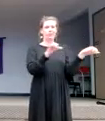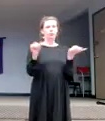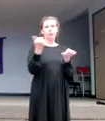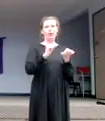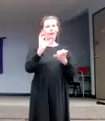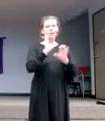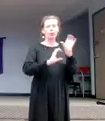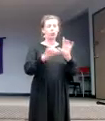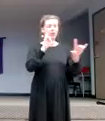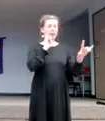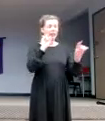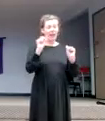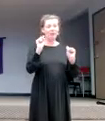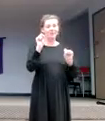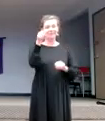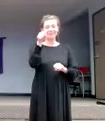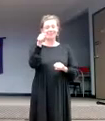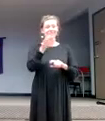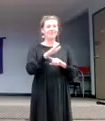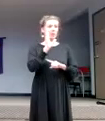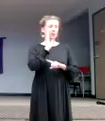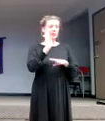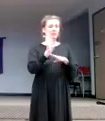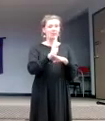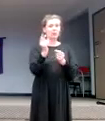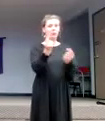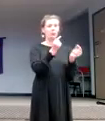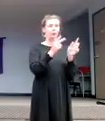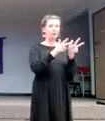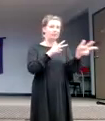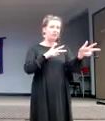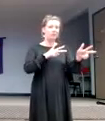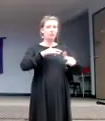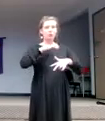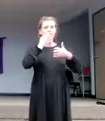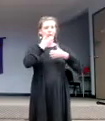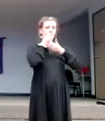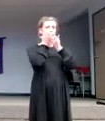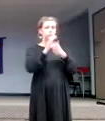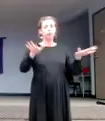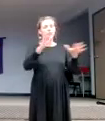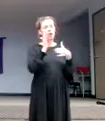to be loud at times. It's going to be busy. It's going to be dusty and it will be annoying,